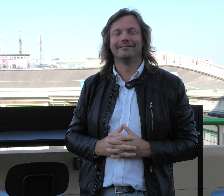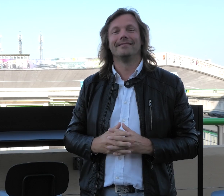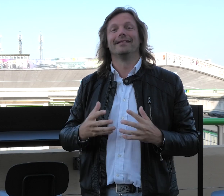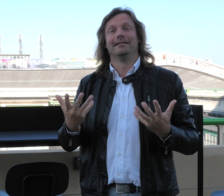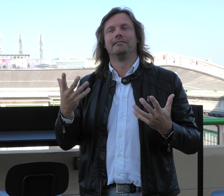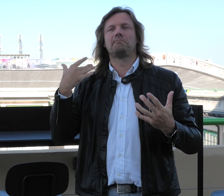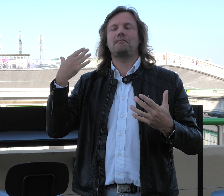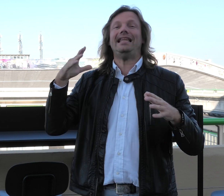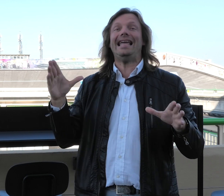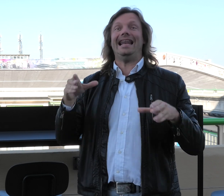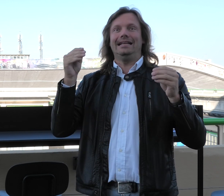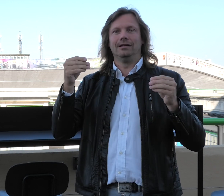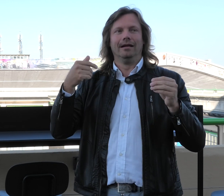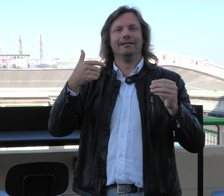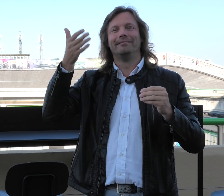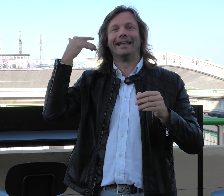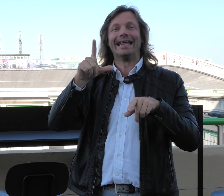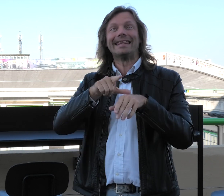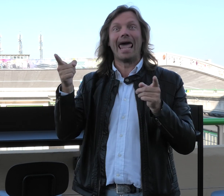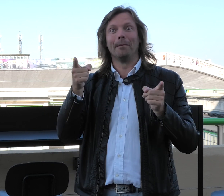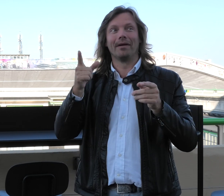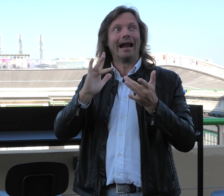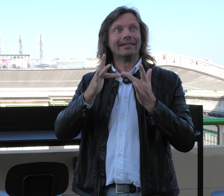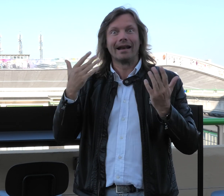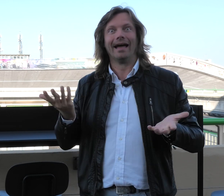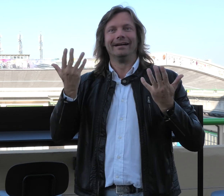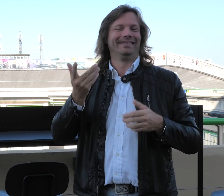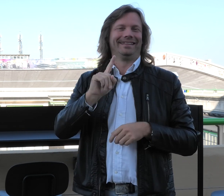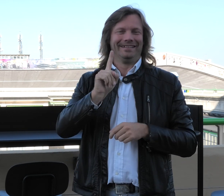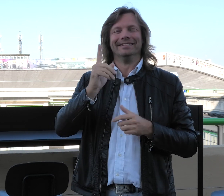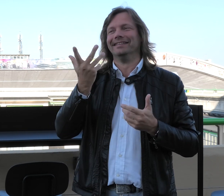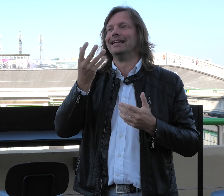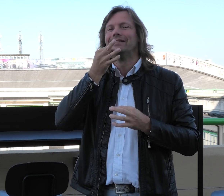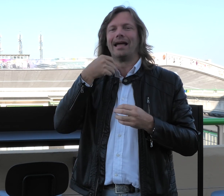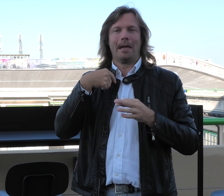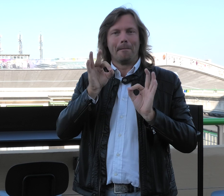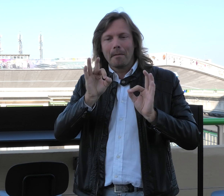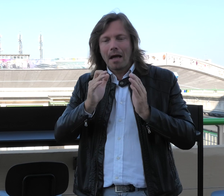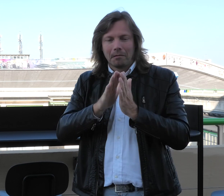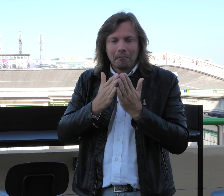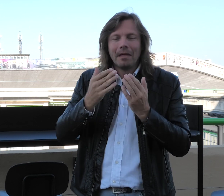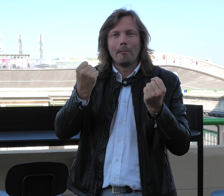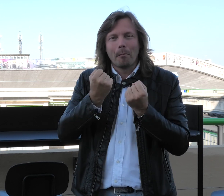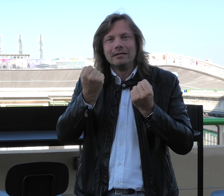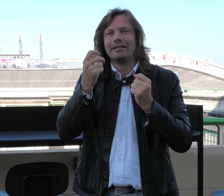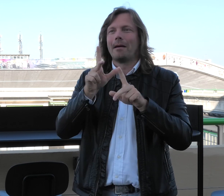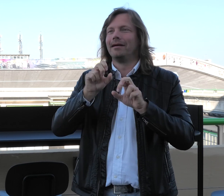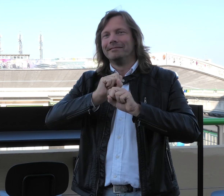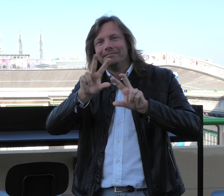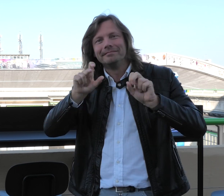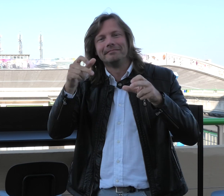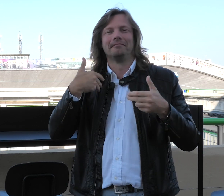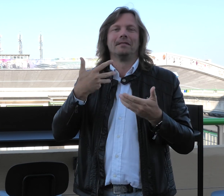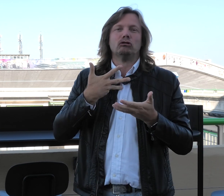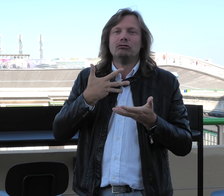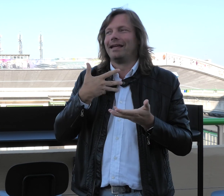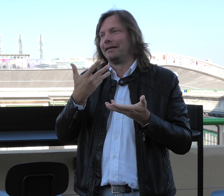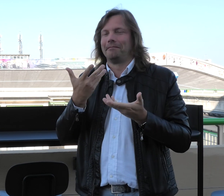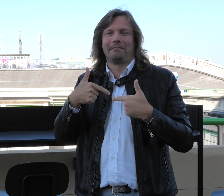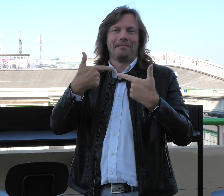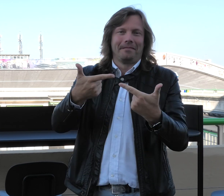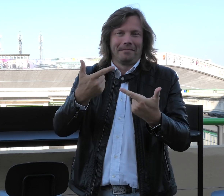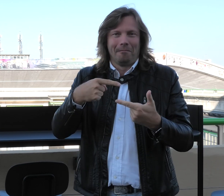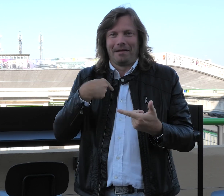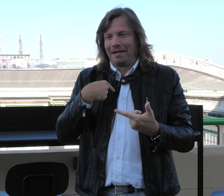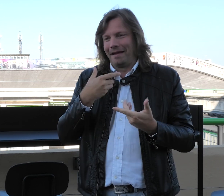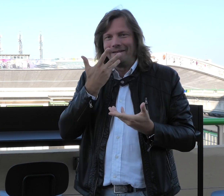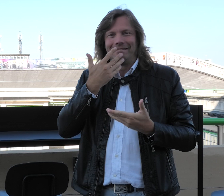In the beginning when the internet was not yet so widespread, I had to prepare flyers and all the material for discovering the city.